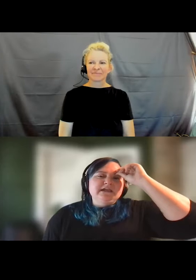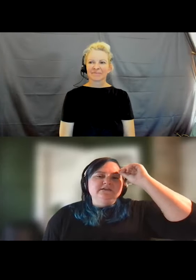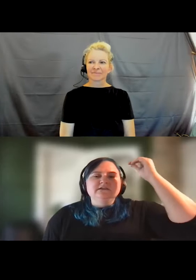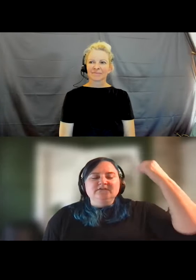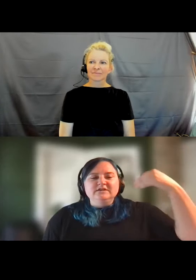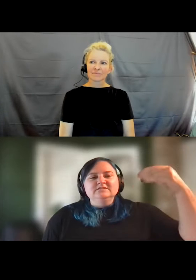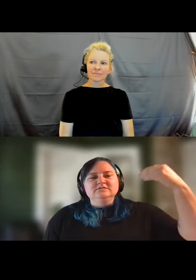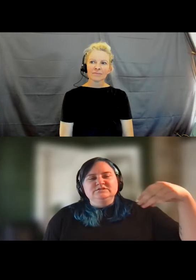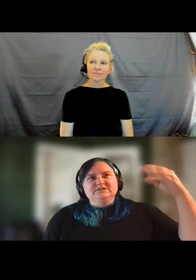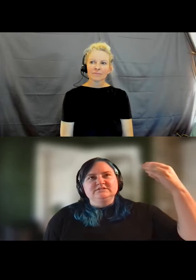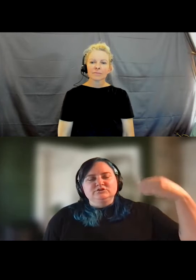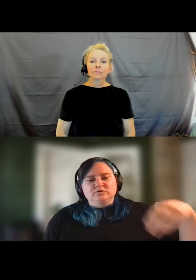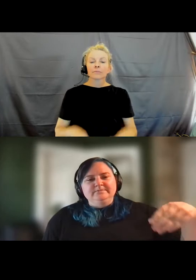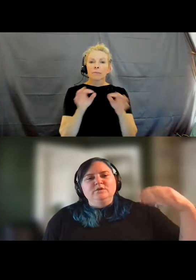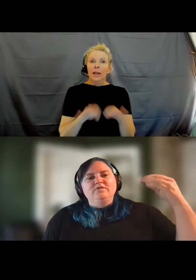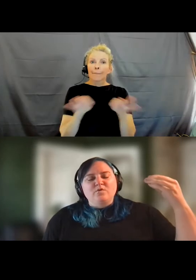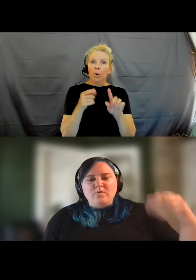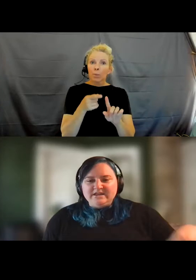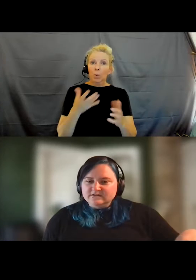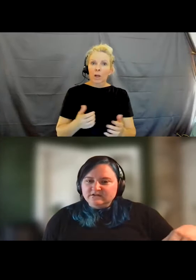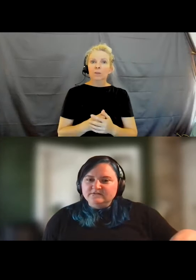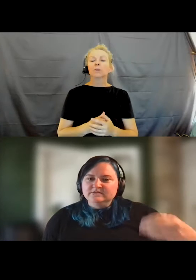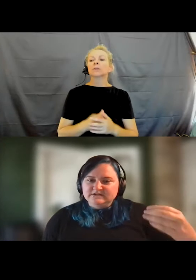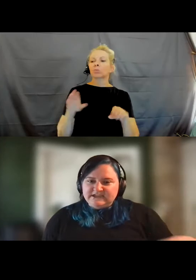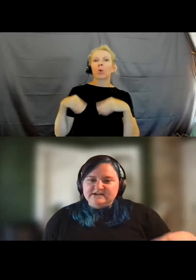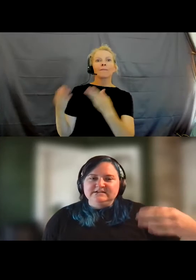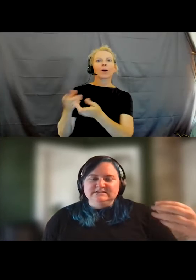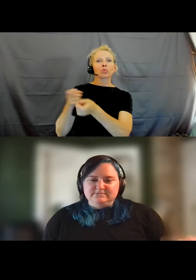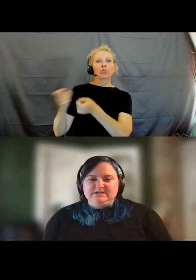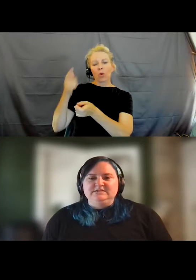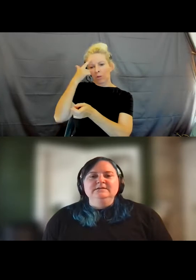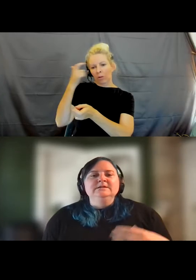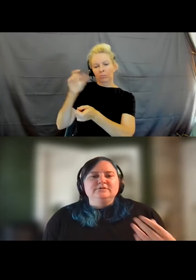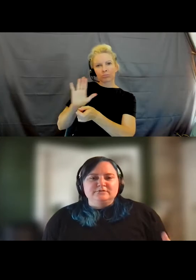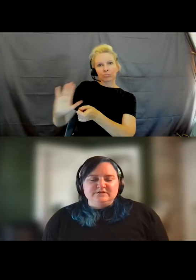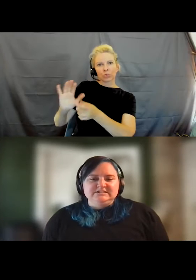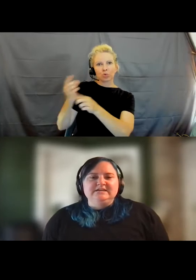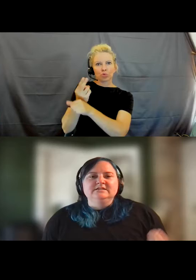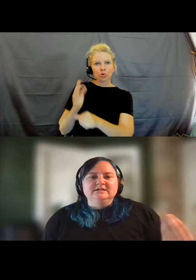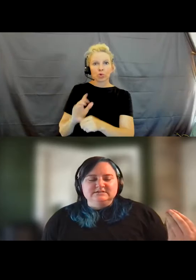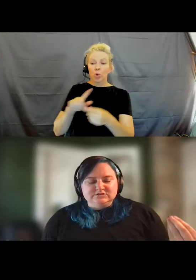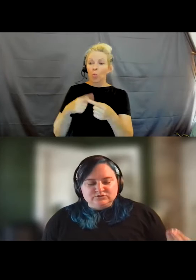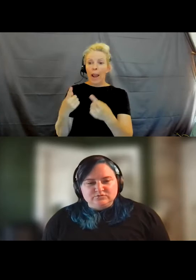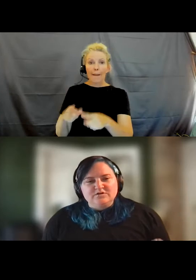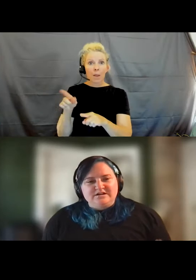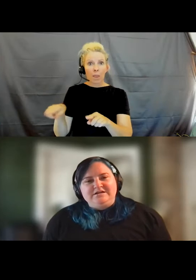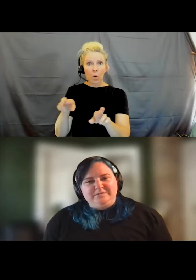again, giving users control over when their data is submitted through your site is extraordinarily